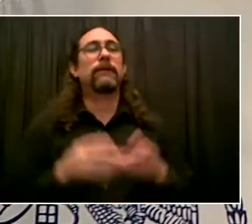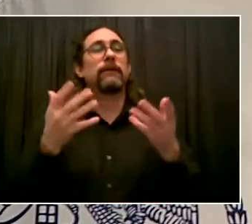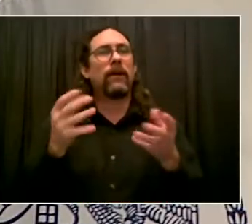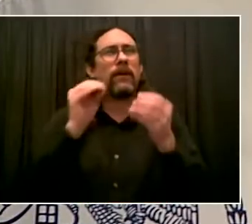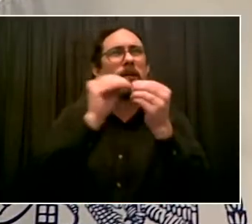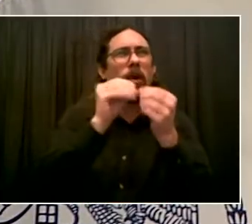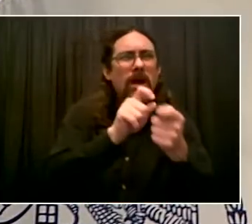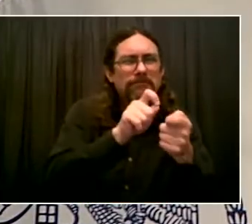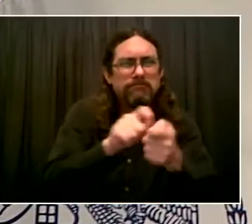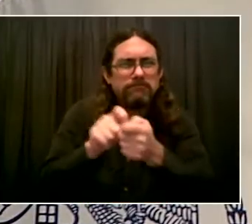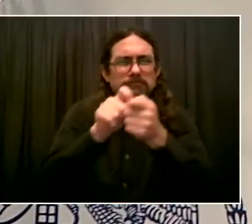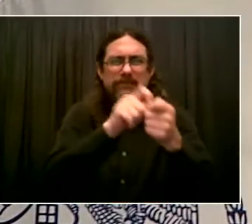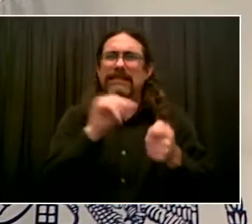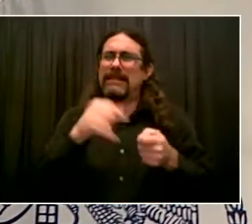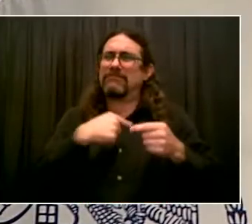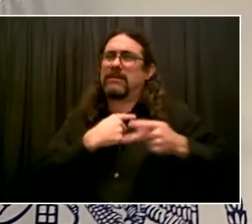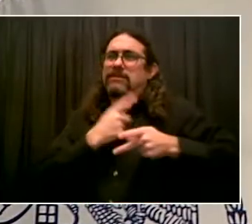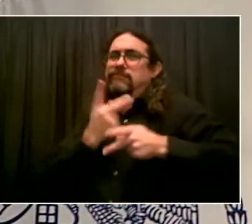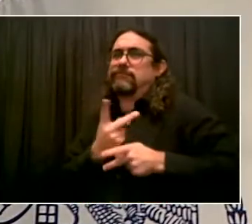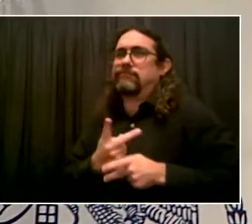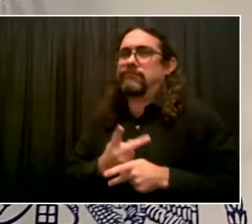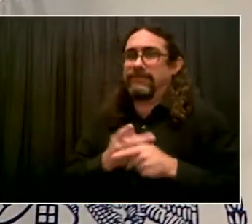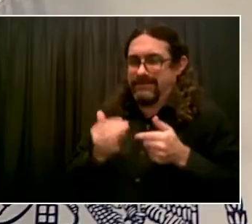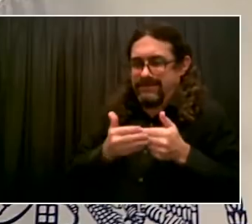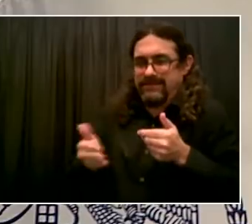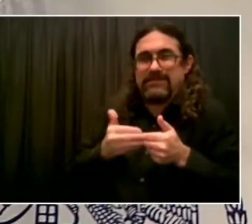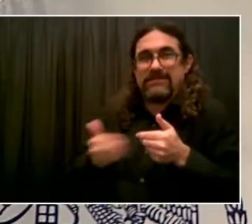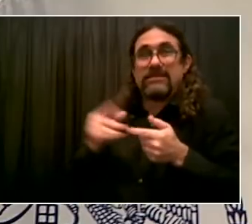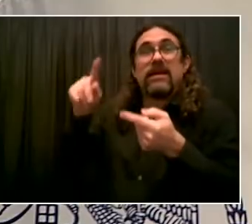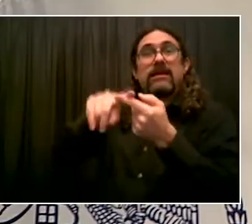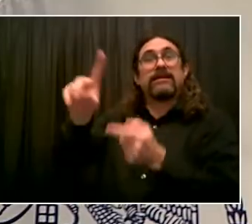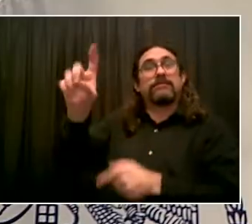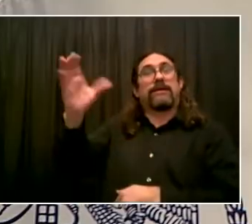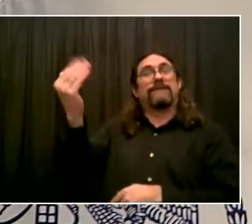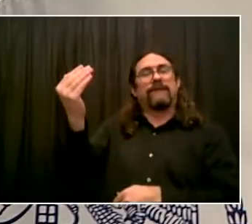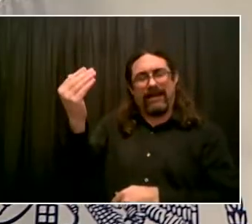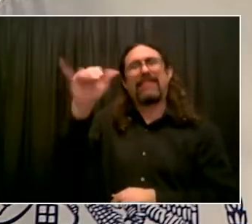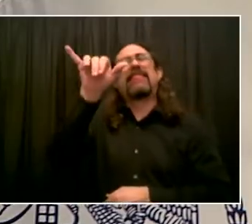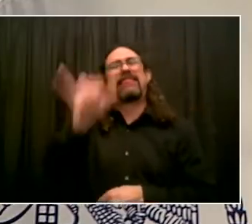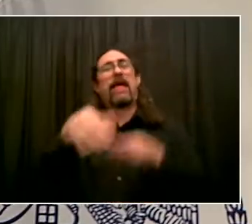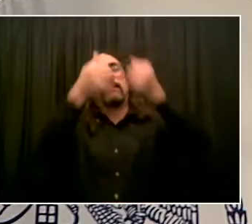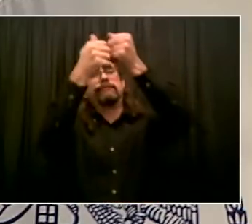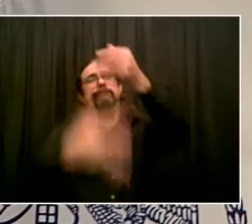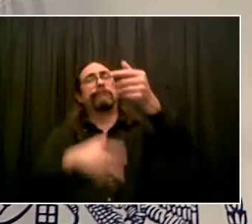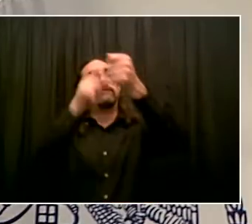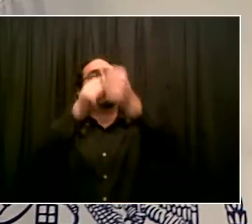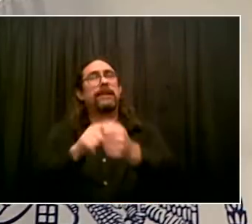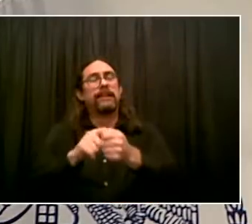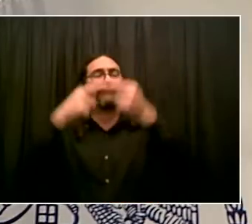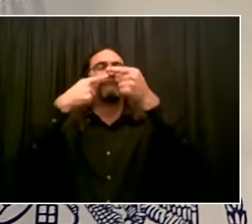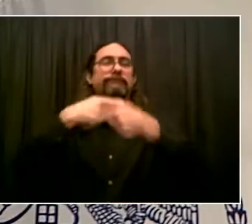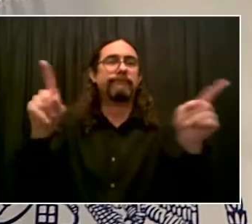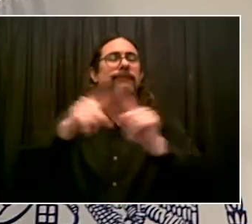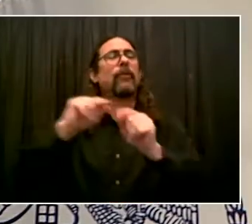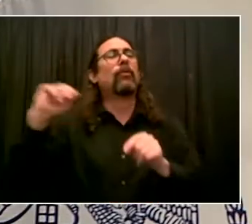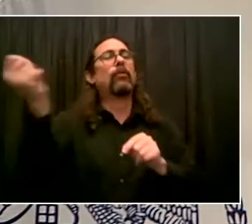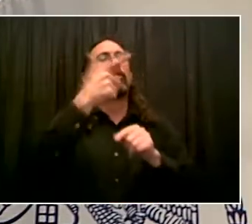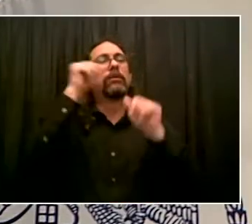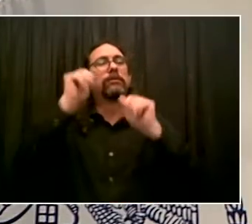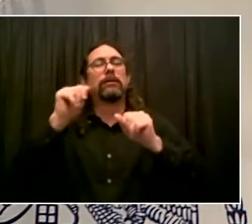27th TIME TO GET READY. HIGH PERCENTAGE OF EMPLOYEES AR E ALRDEAY VACCINATED THAT